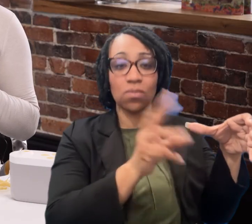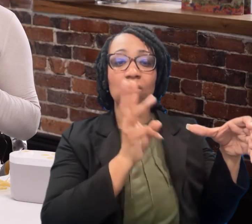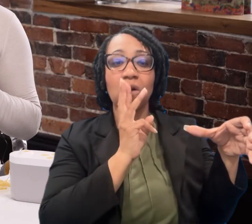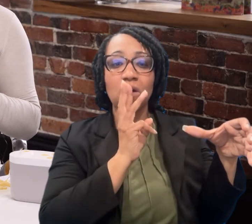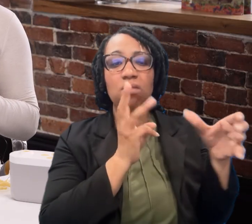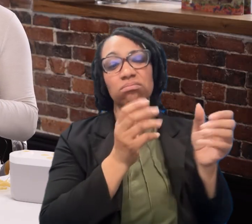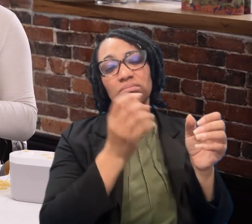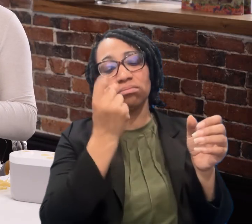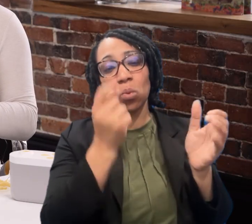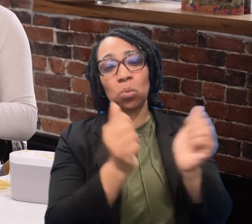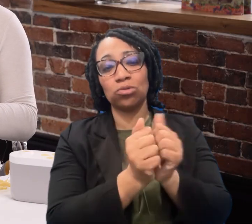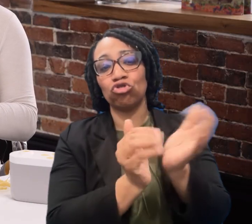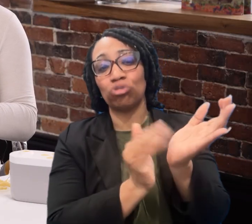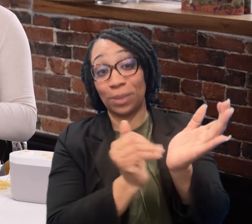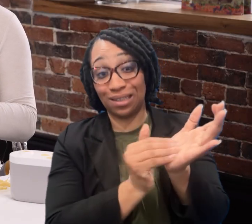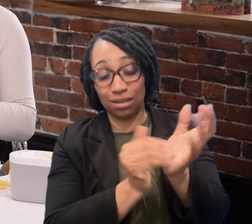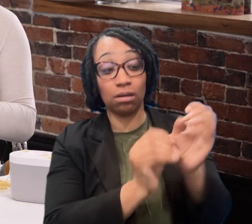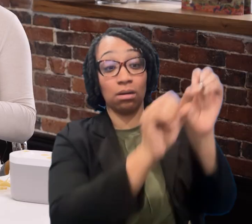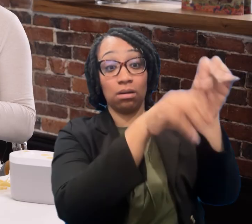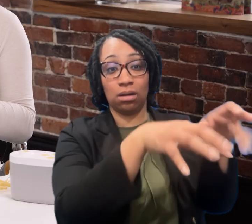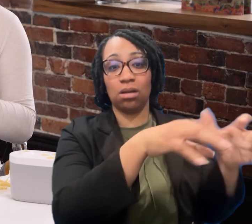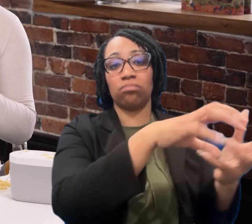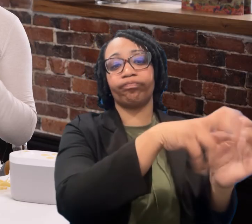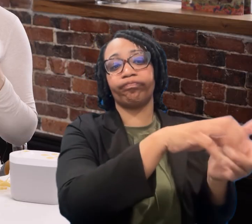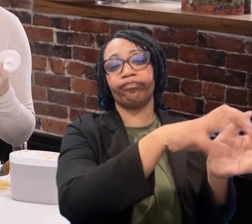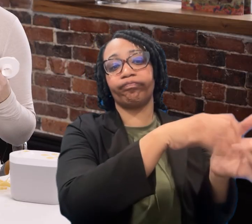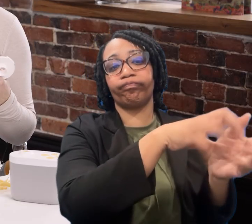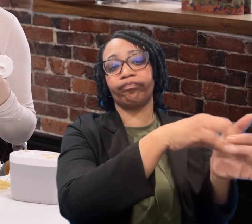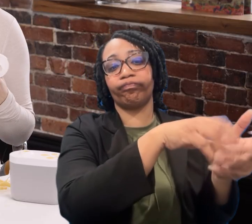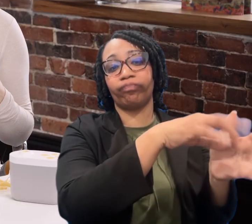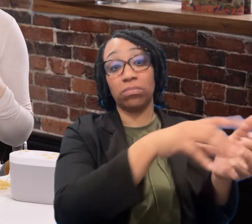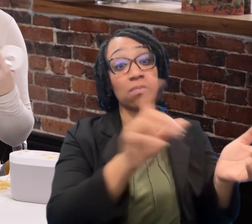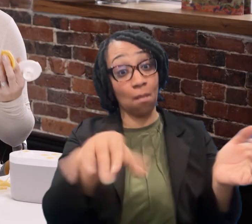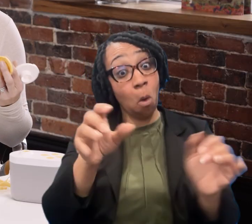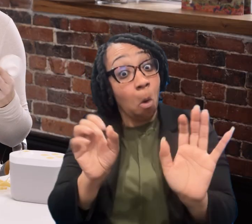They soak in some warm soapy water for about 5 minutes, wash as you normally would, rinse,